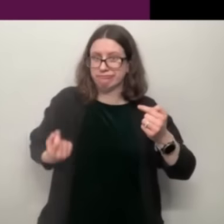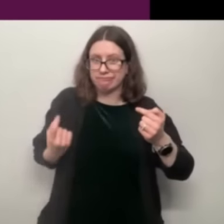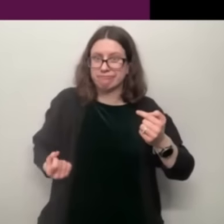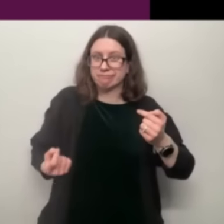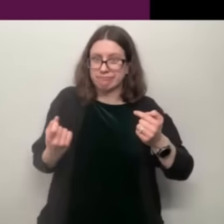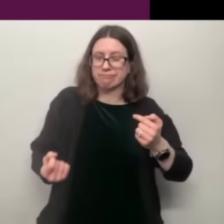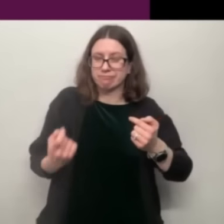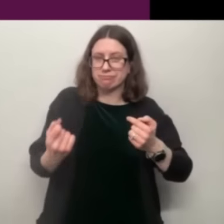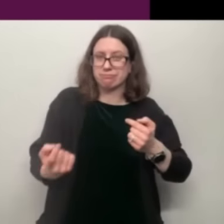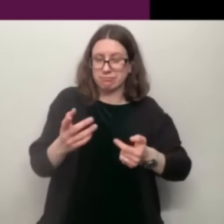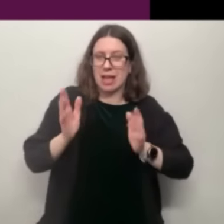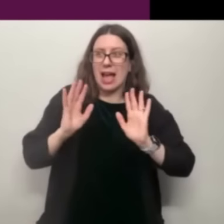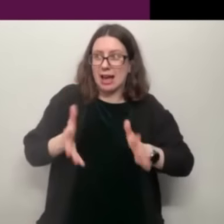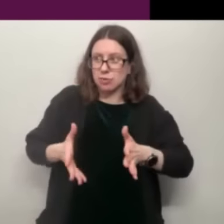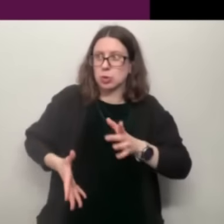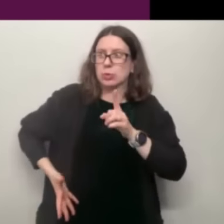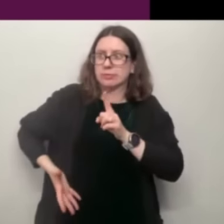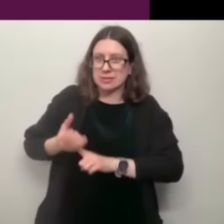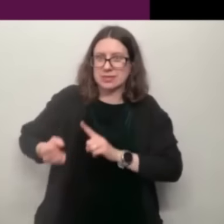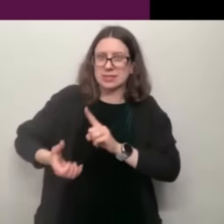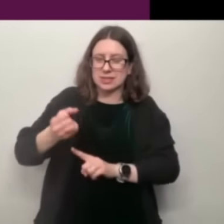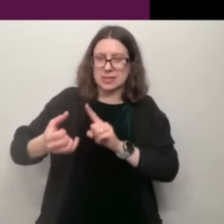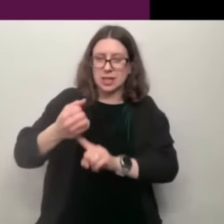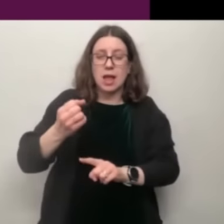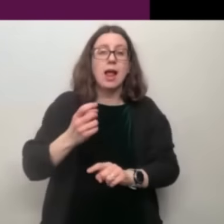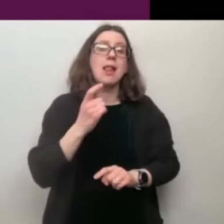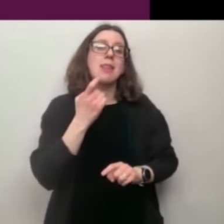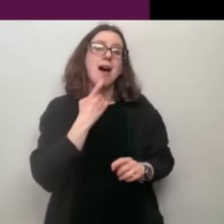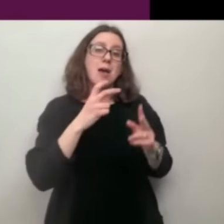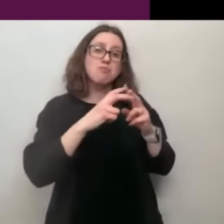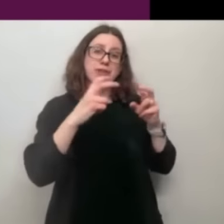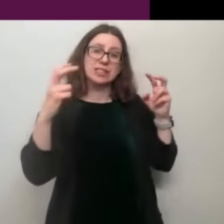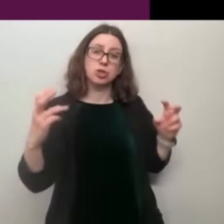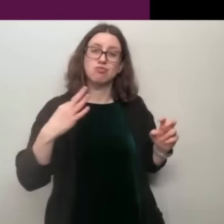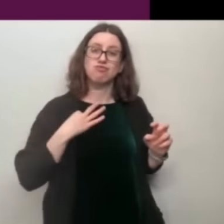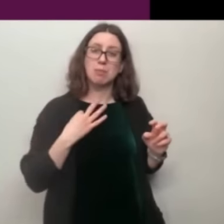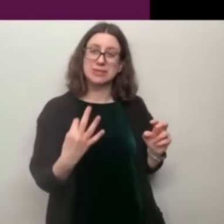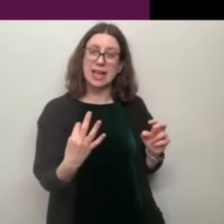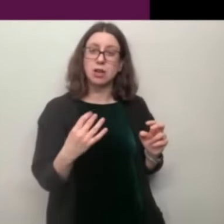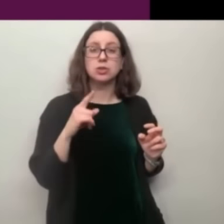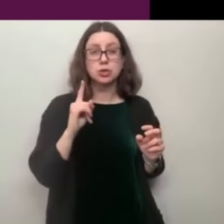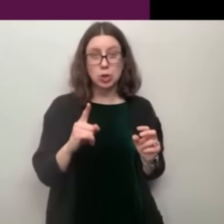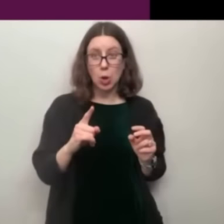of events can over a long period of time lead to great changes.